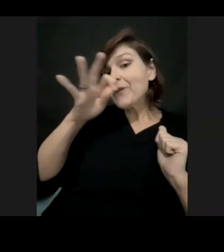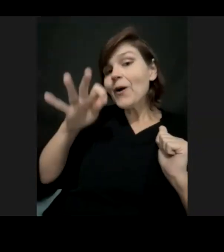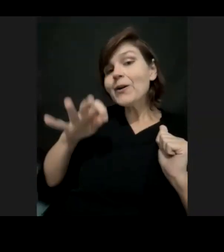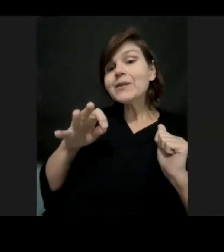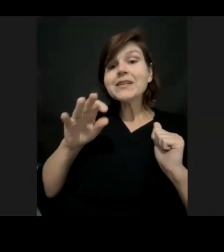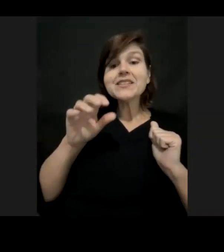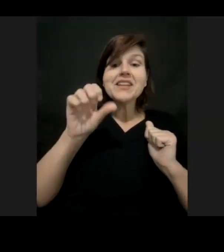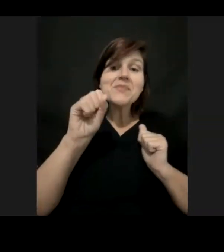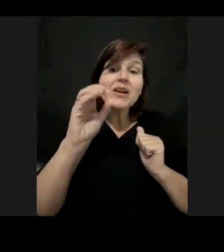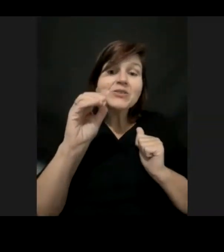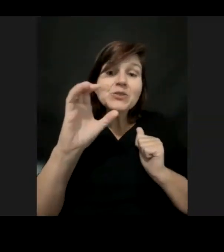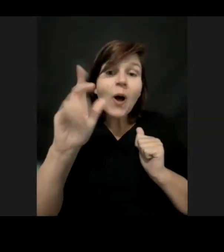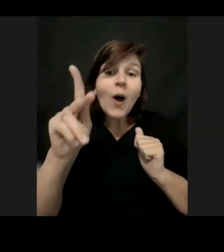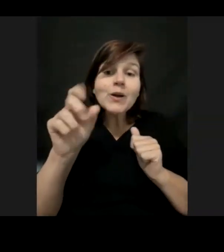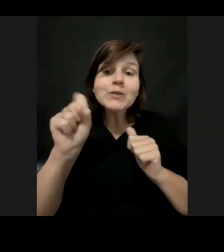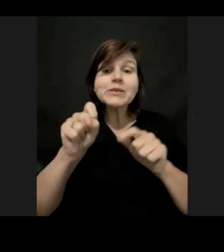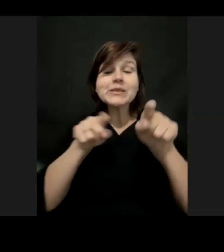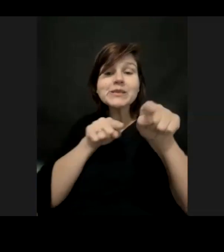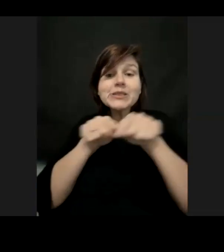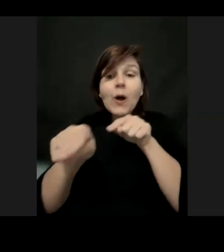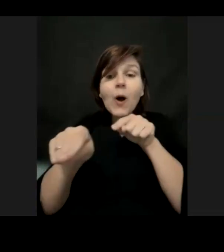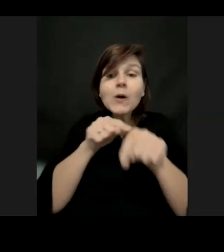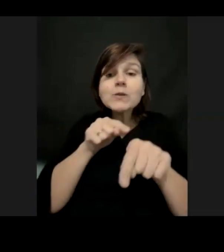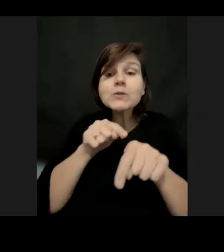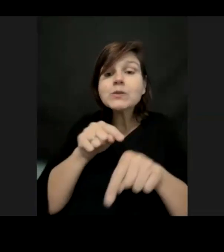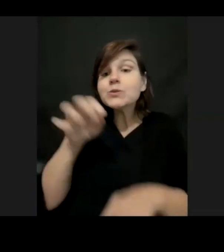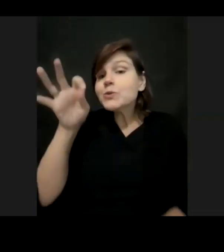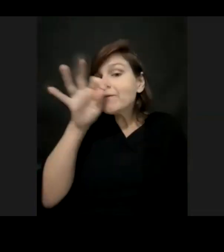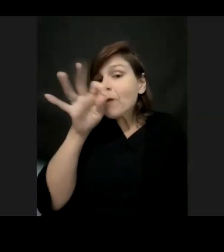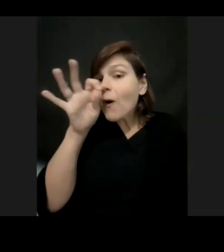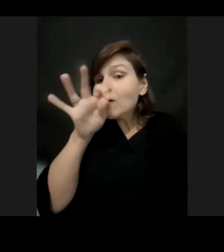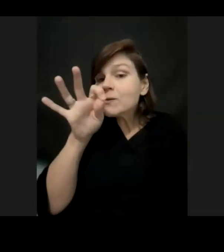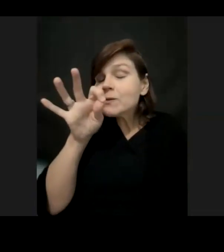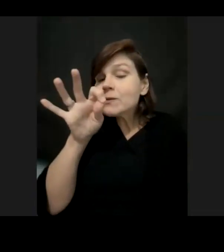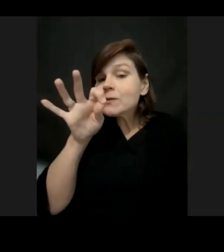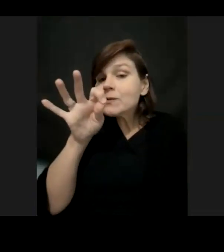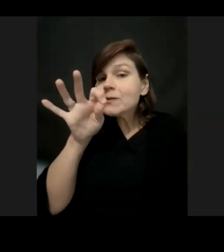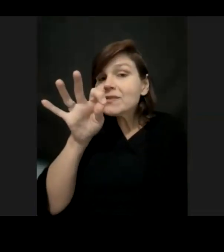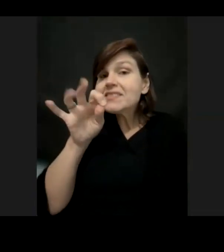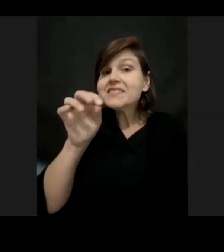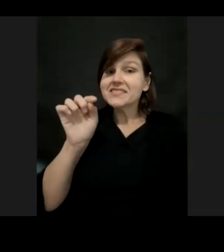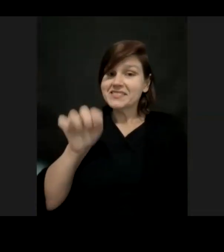And maybe you could cut out some socks. If you've got any scraps of paper, you can make some little socks, too.